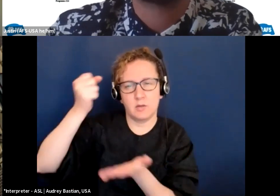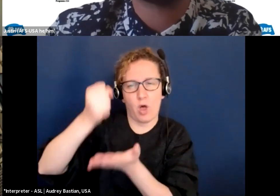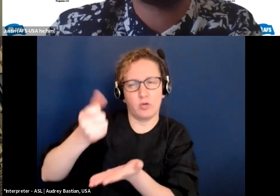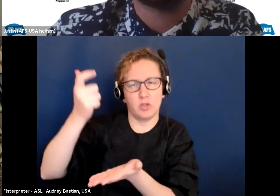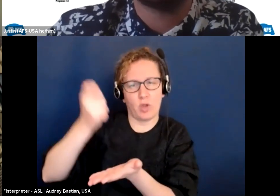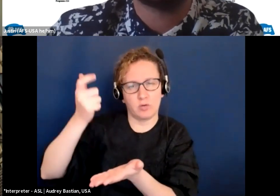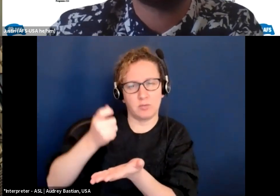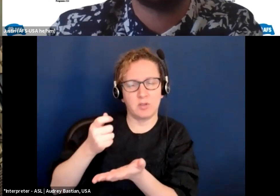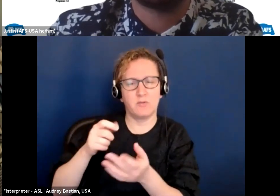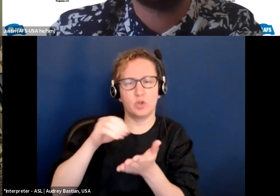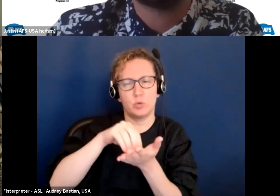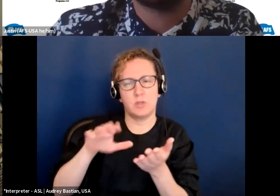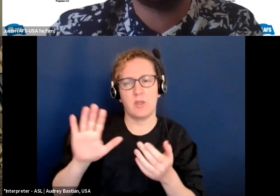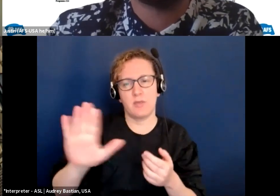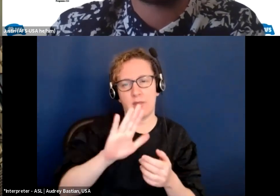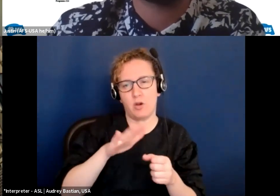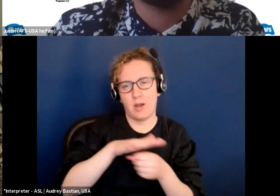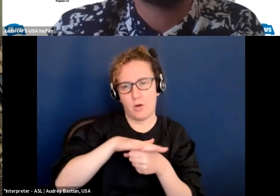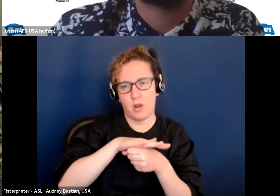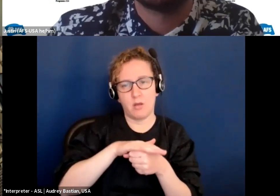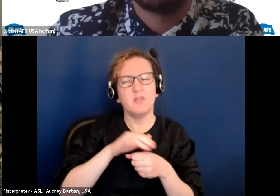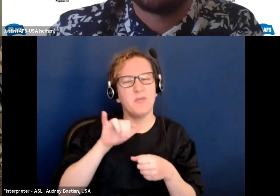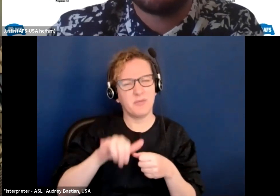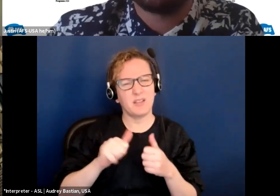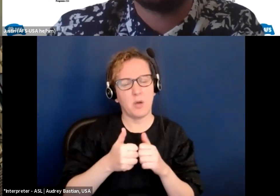That is typically the way in which we direct students.